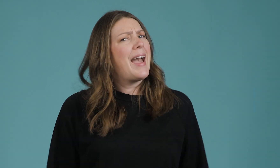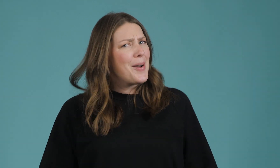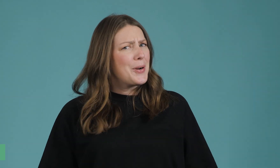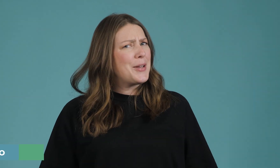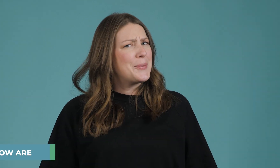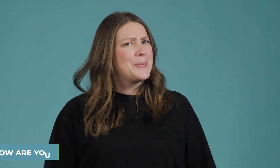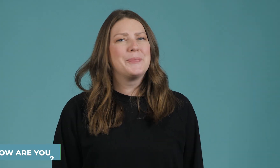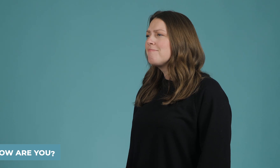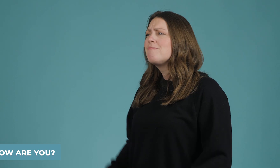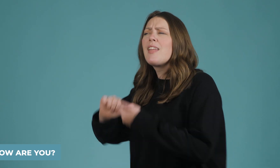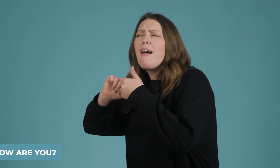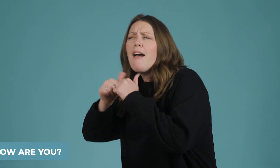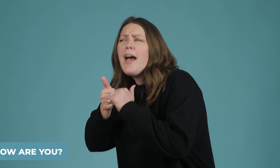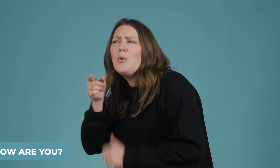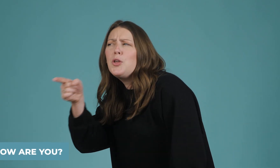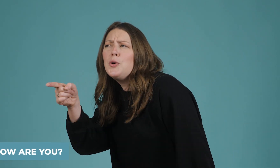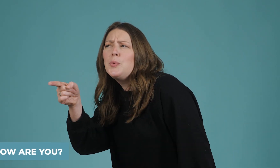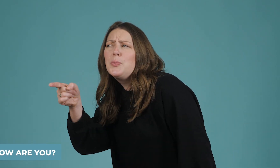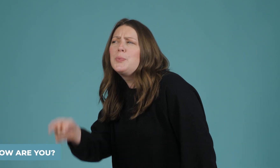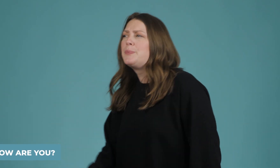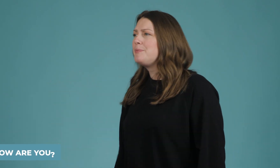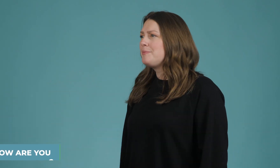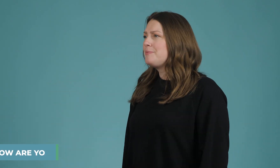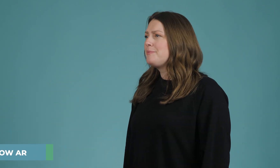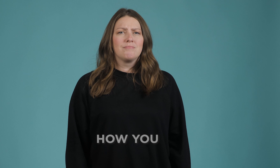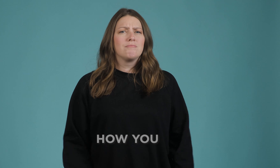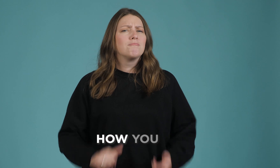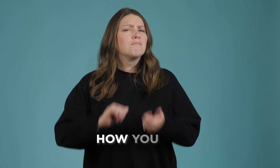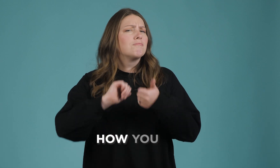How are you? How you.